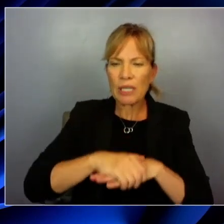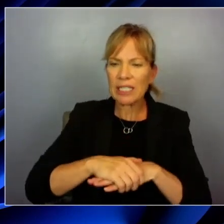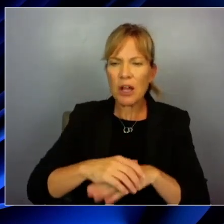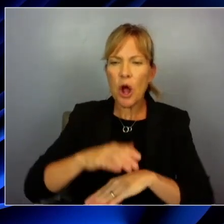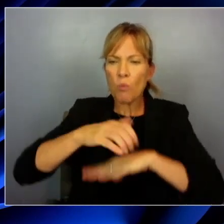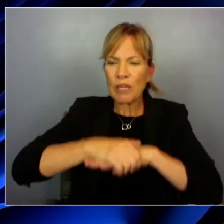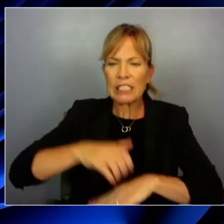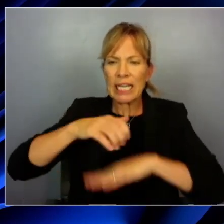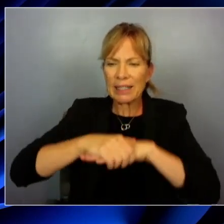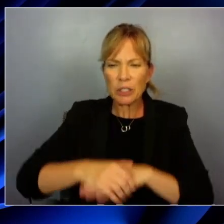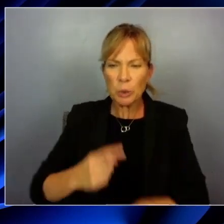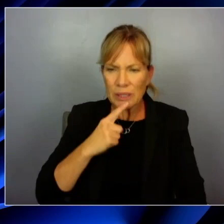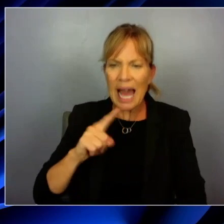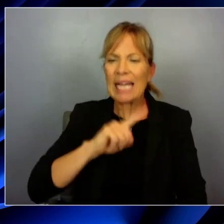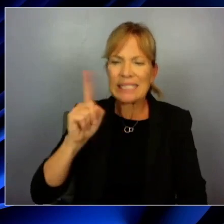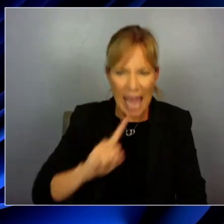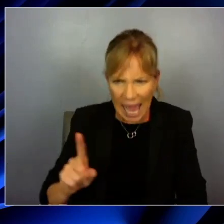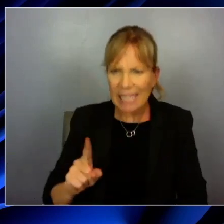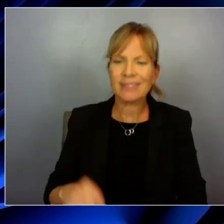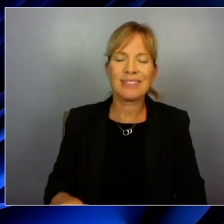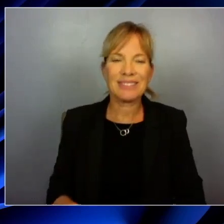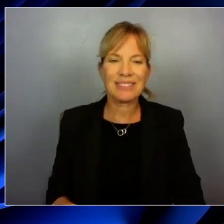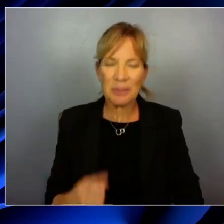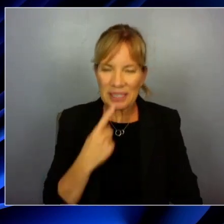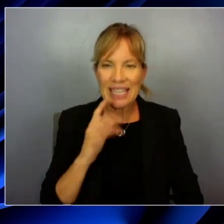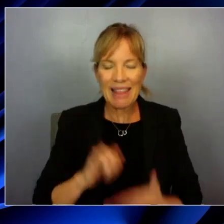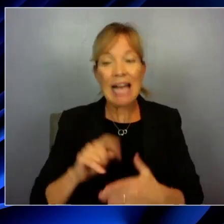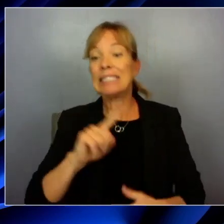Is that in England windows? It’s zed, It’s zed.